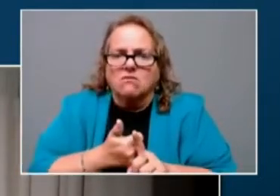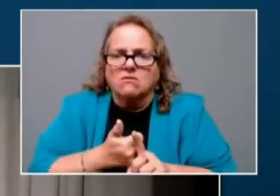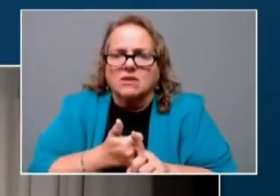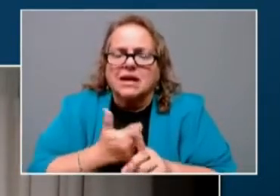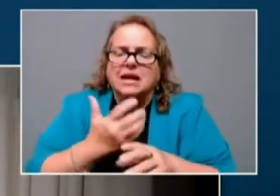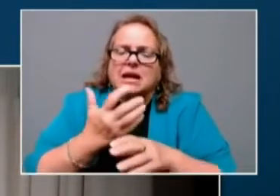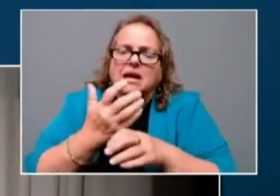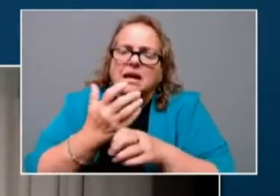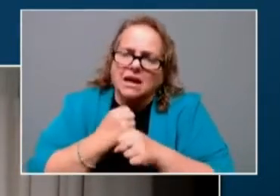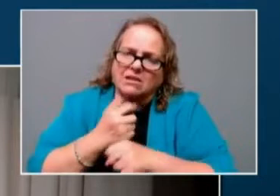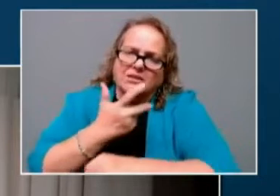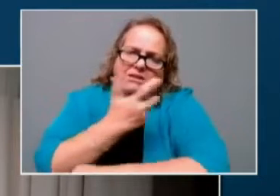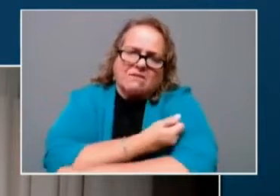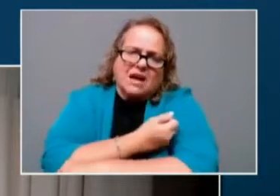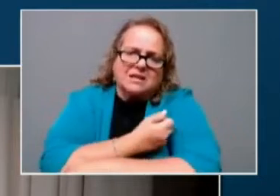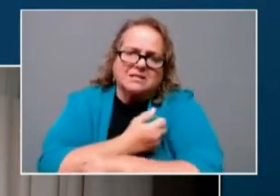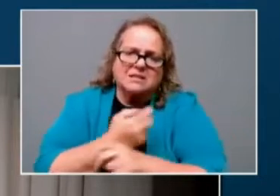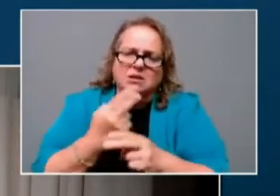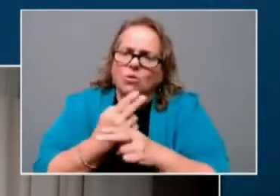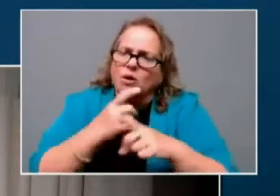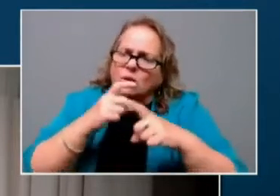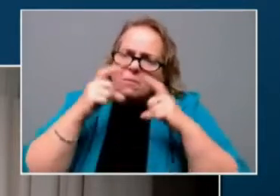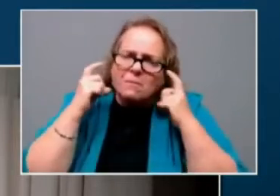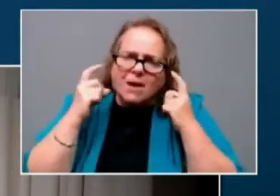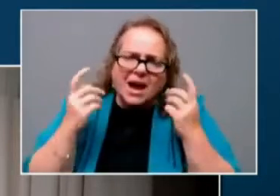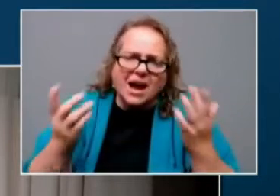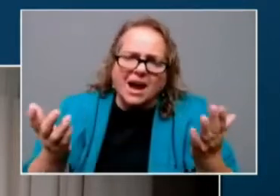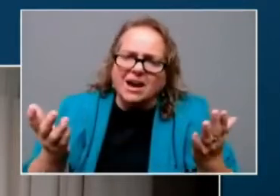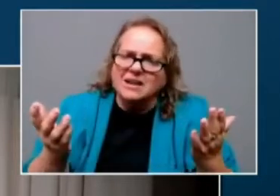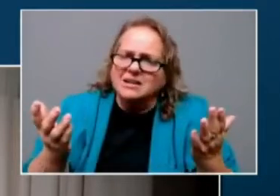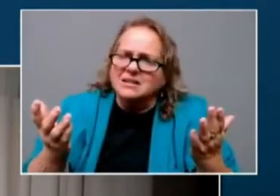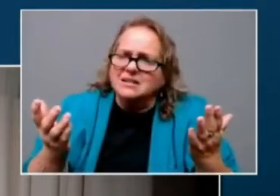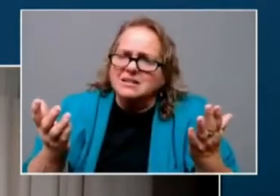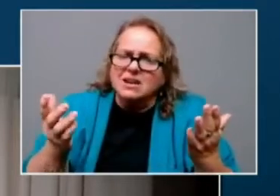that's all you can do is the best prevention that anybody can have.